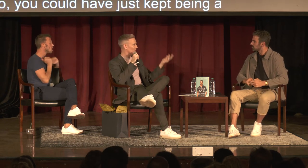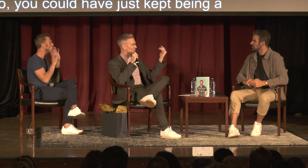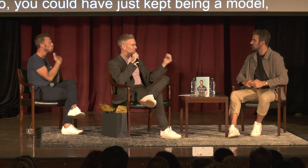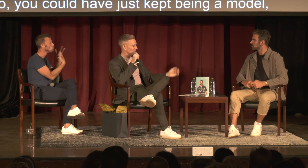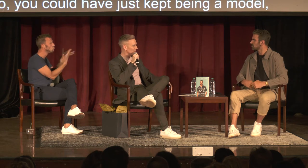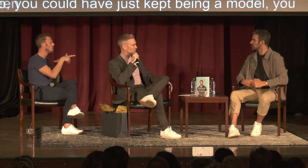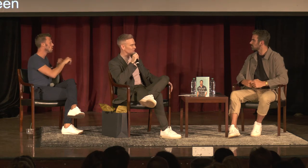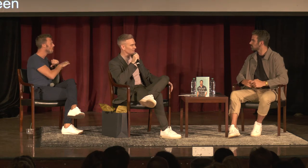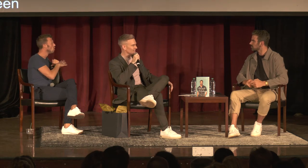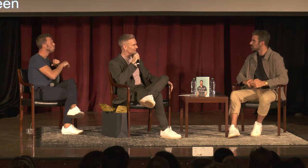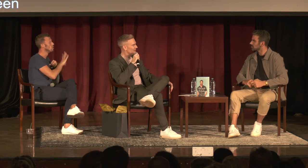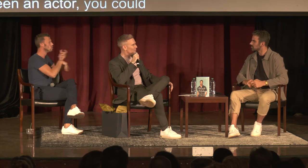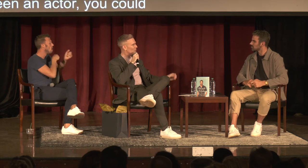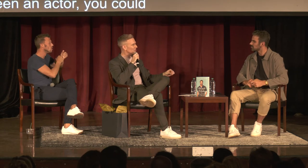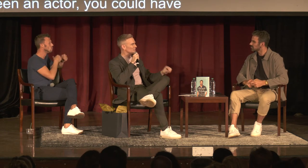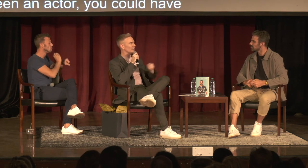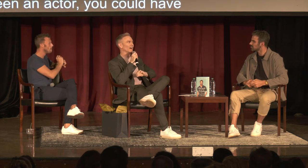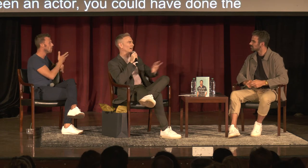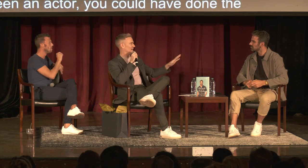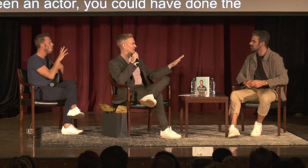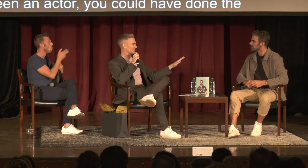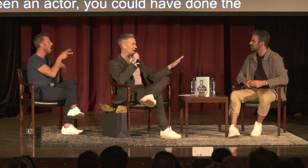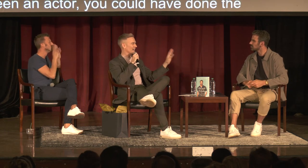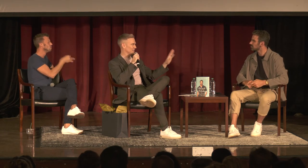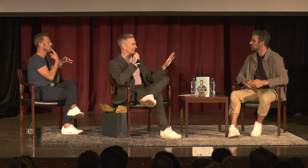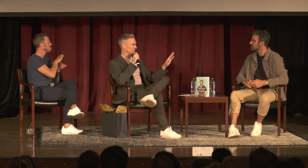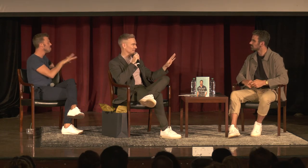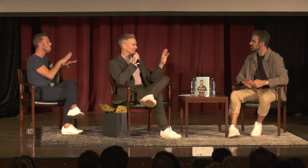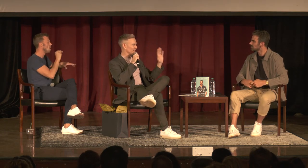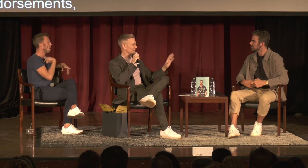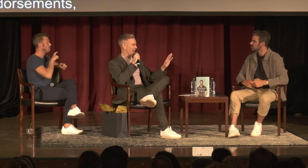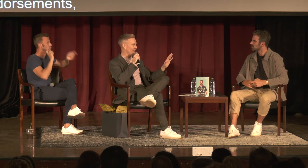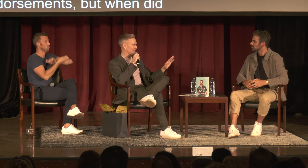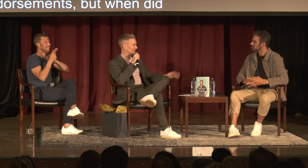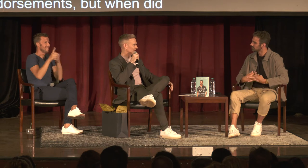commercials and your endorsements. But when did you say, I got to change this if it's going to happen?